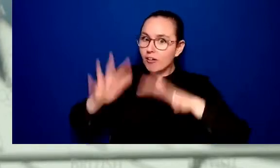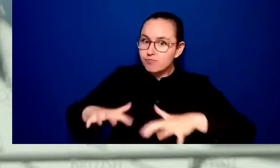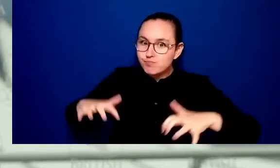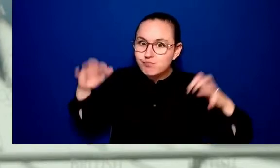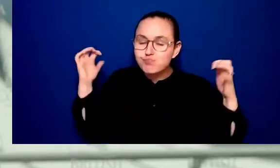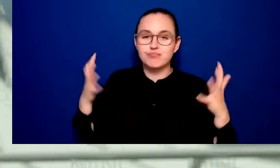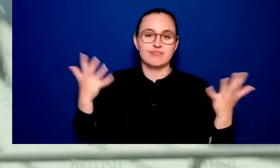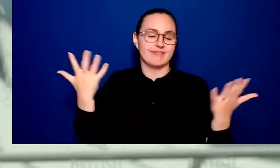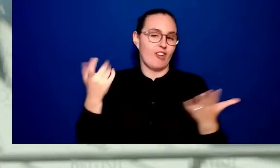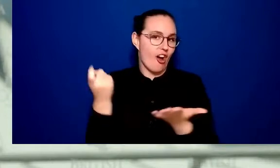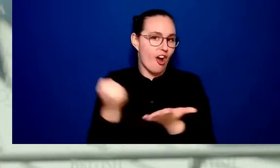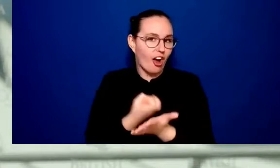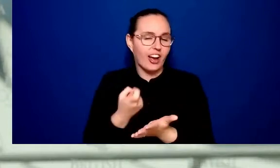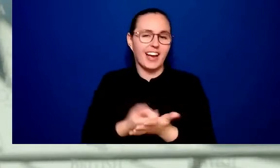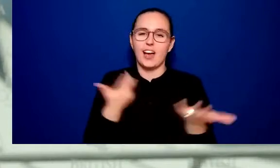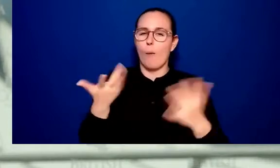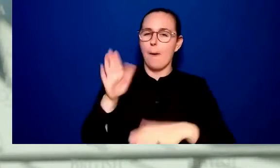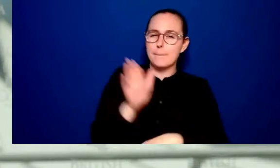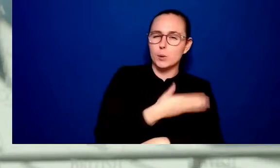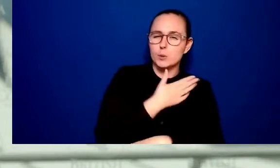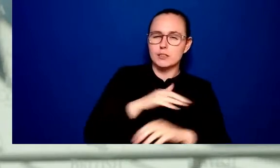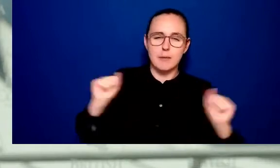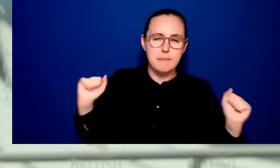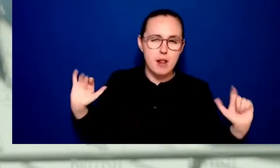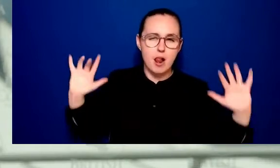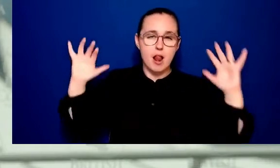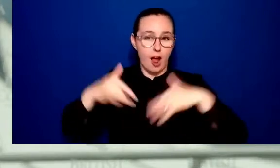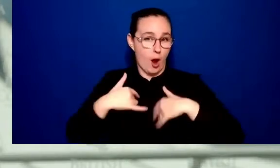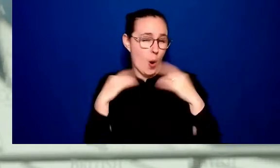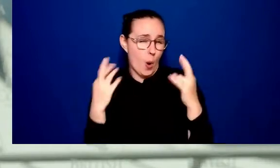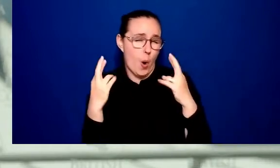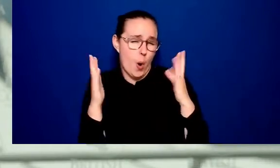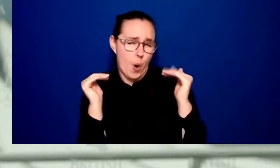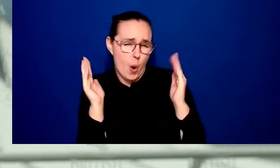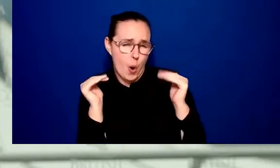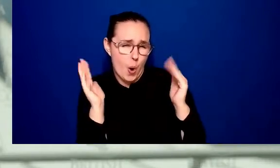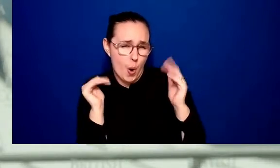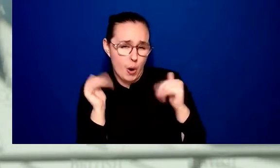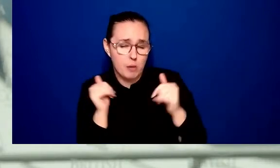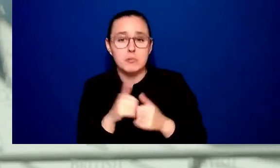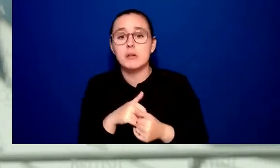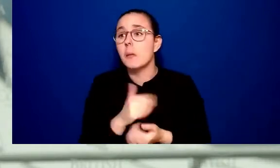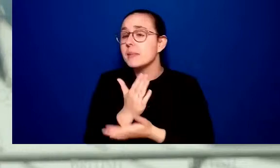places province parts of the province that is still in the cards. I think masking is going